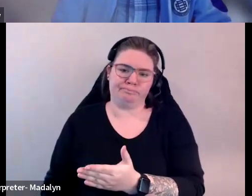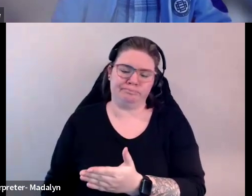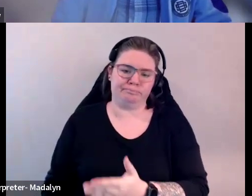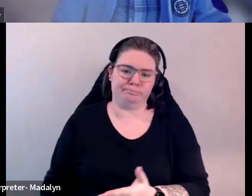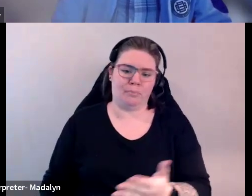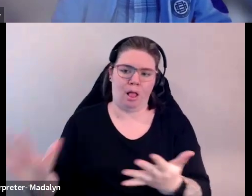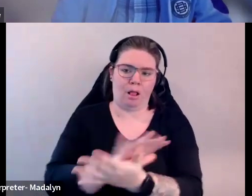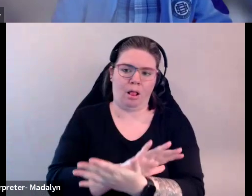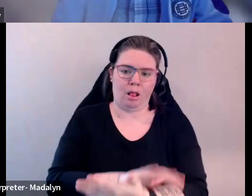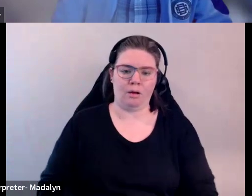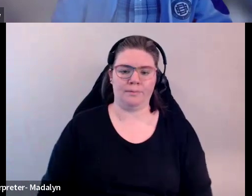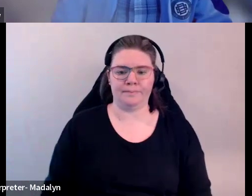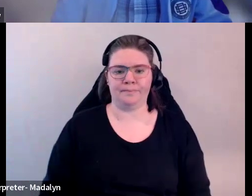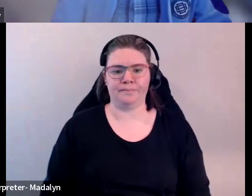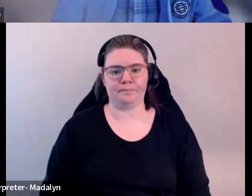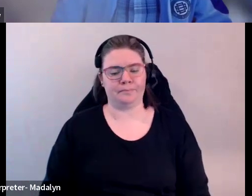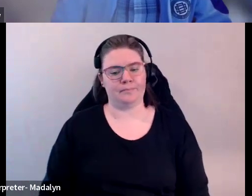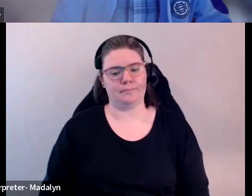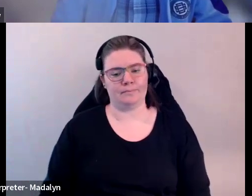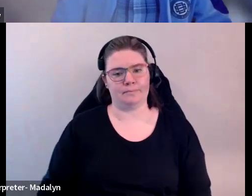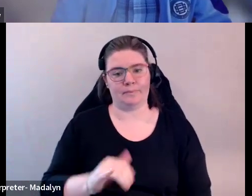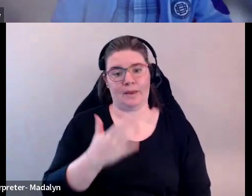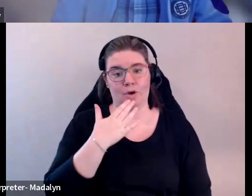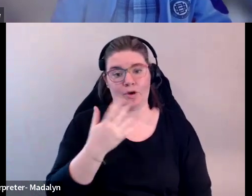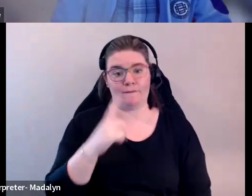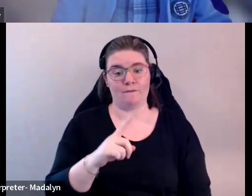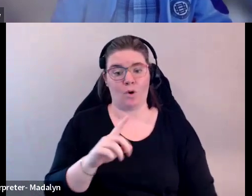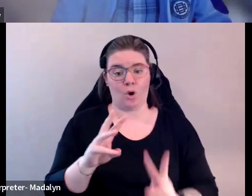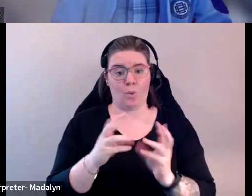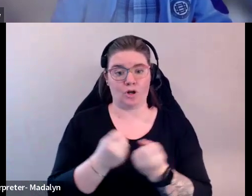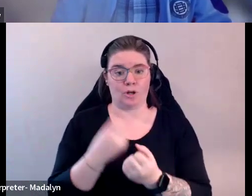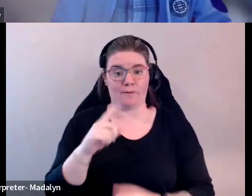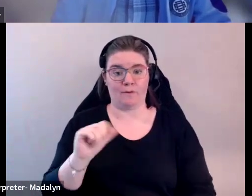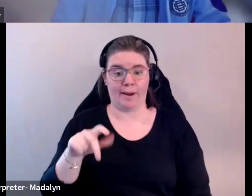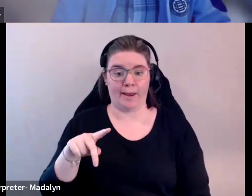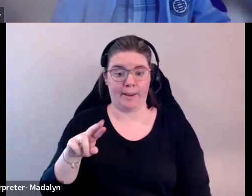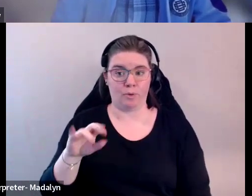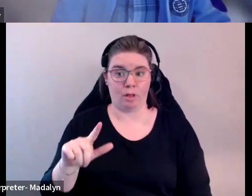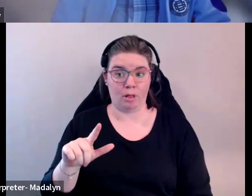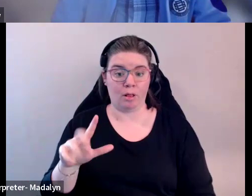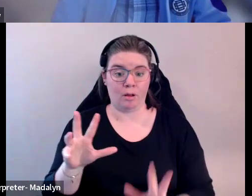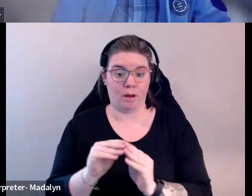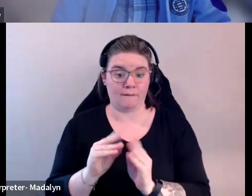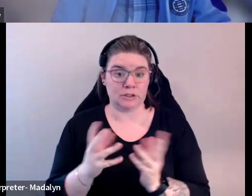Don Dew: You know. That could almost be a good Don Dew: thing for workshop for the April Conference, too. So then you get it more